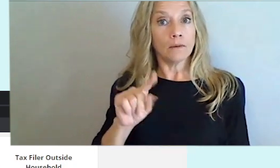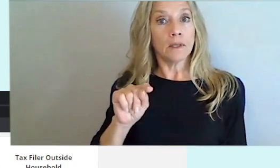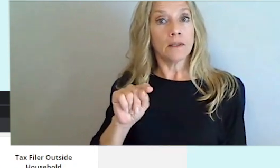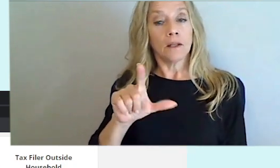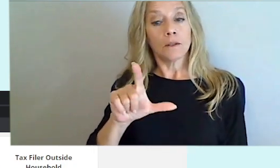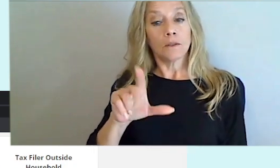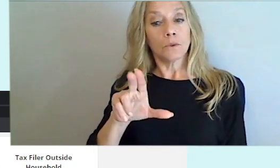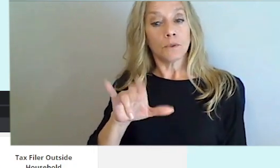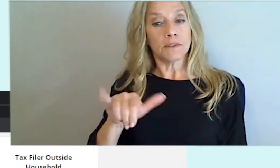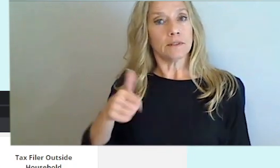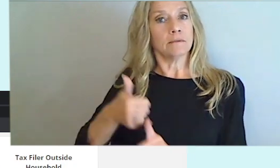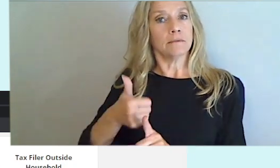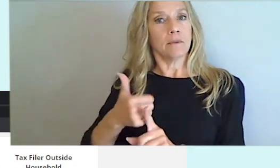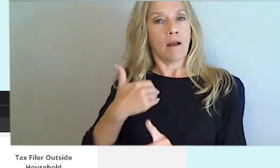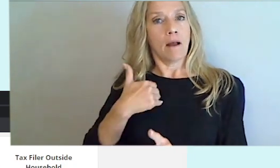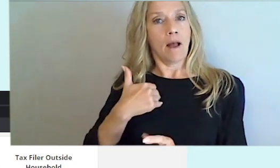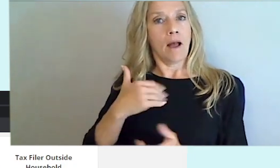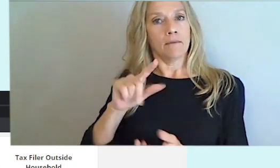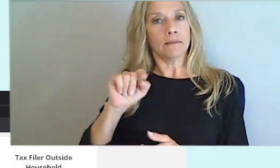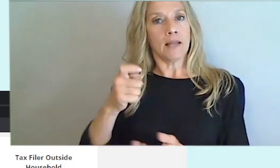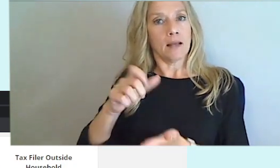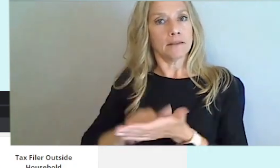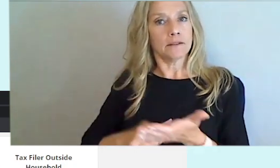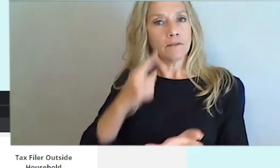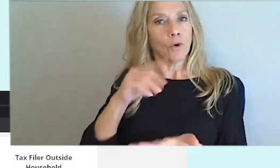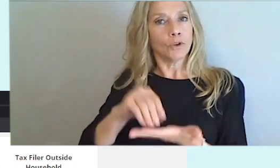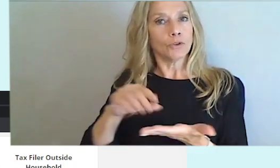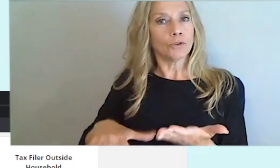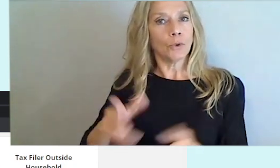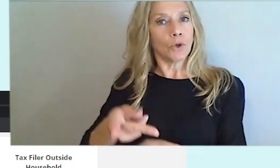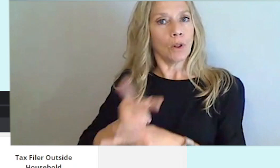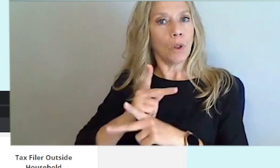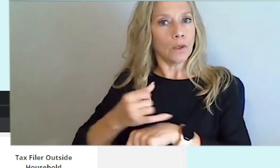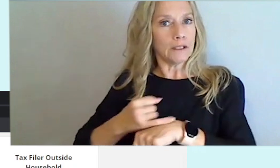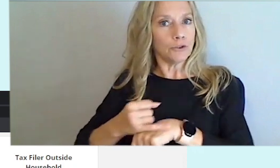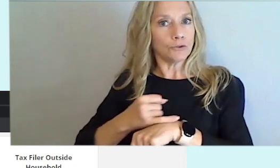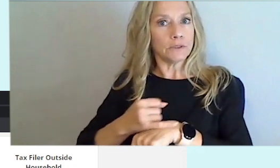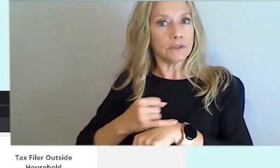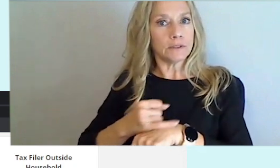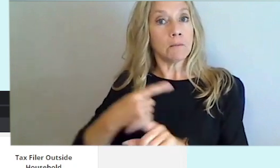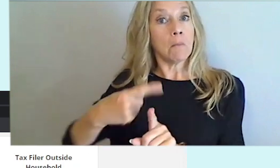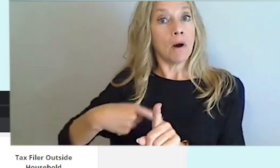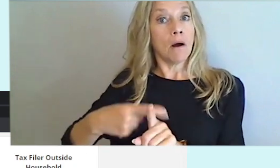loan interest and the monthly amount is $25. If there are additional